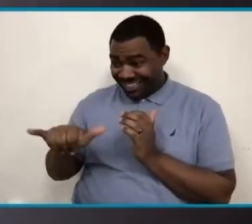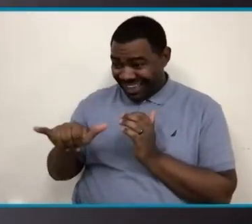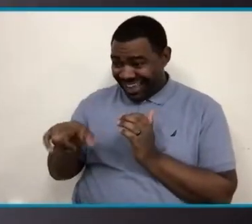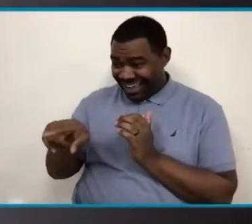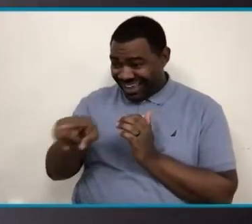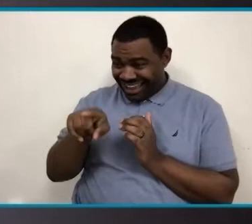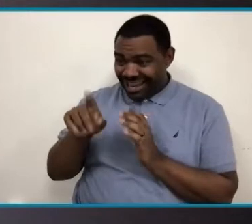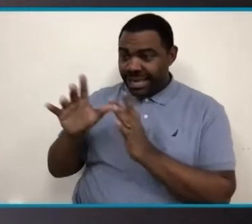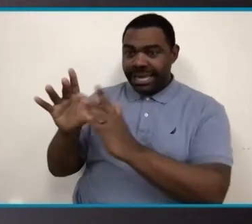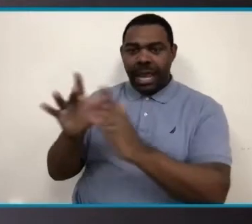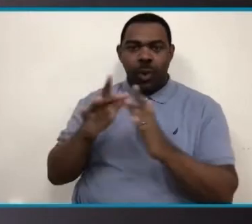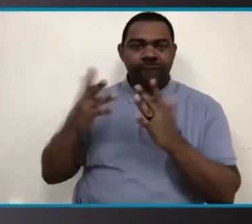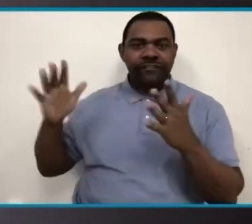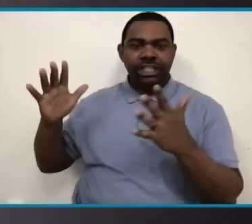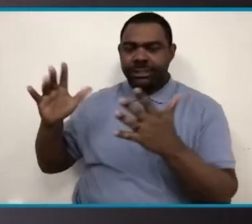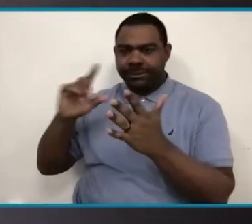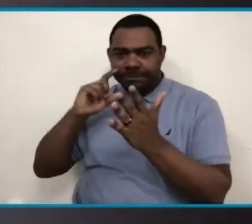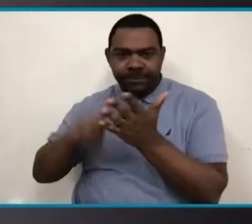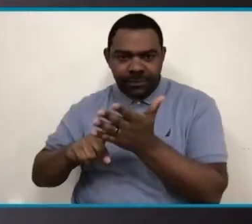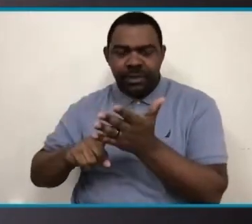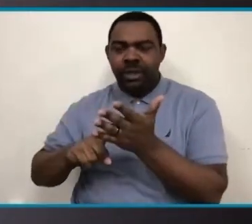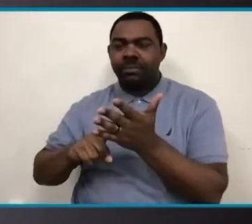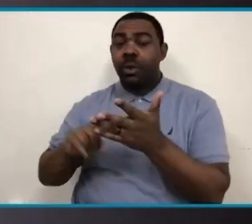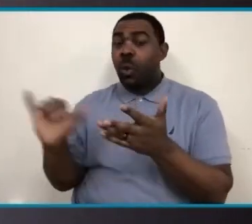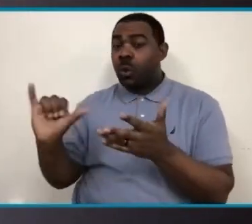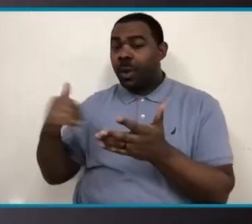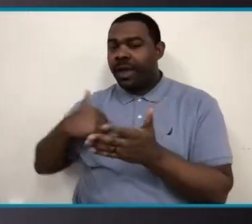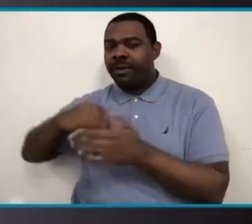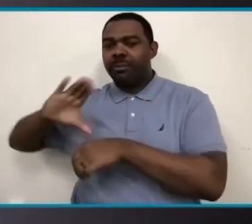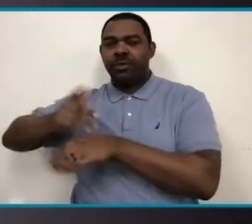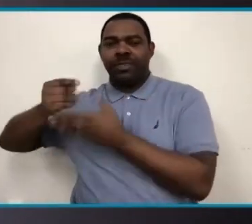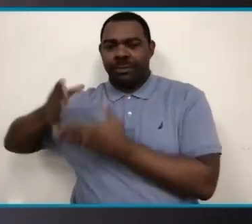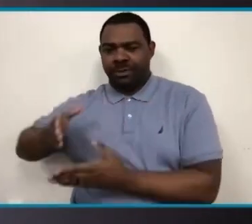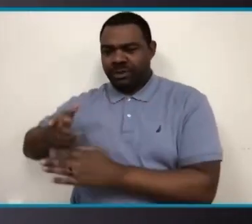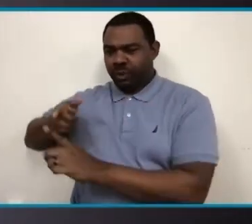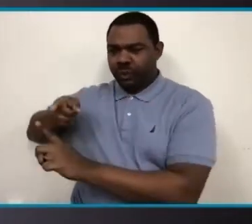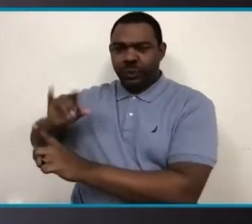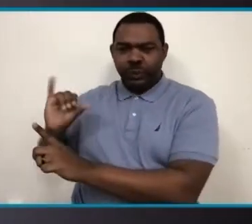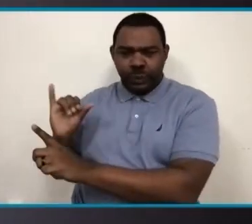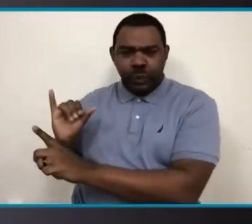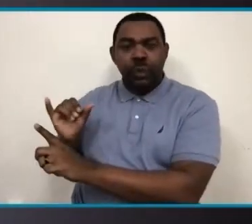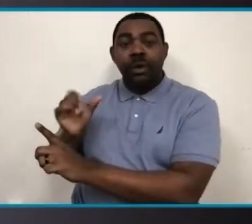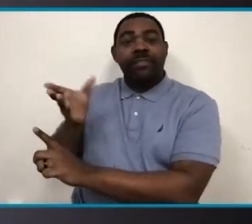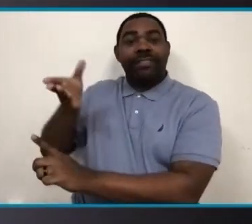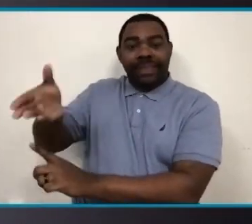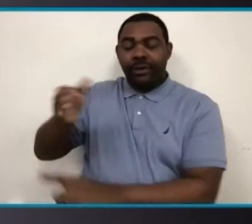And in addition, we had a music therapist at the Indianapolis VA who was a Creative